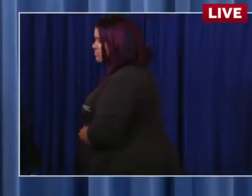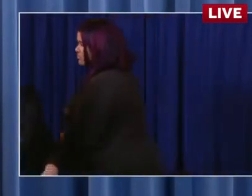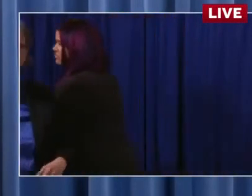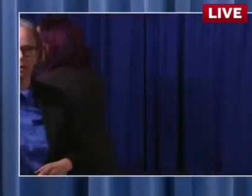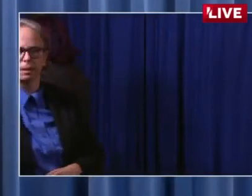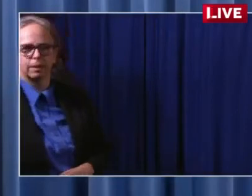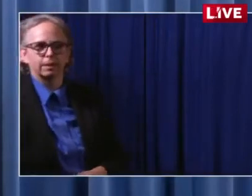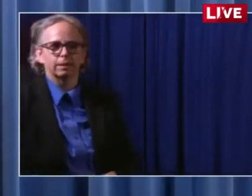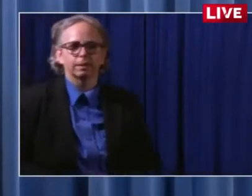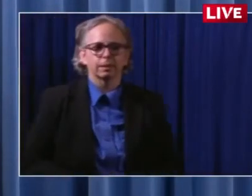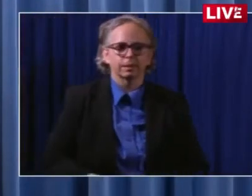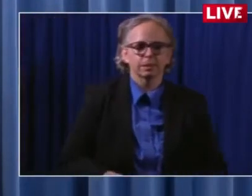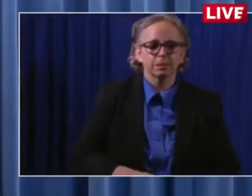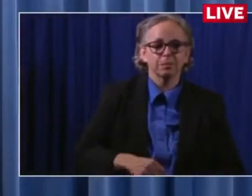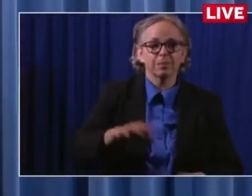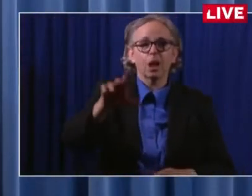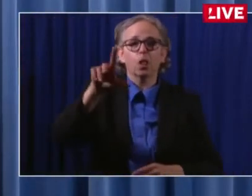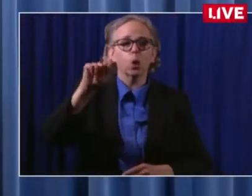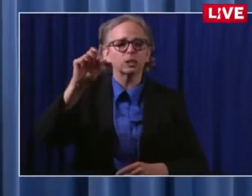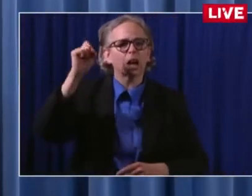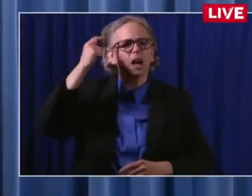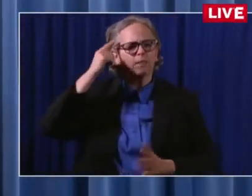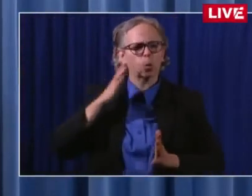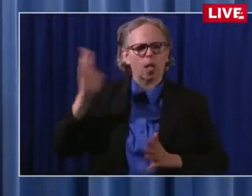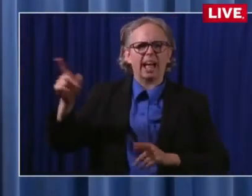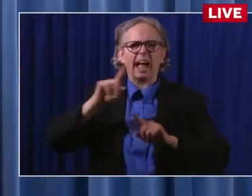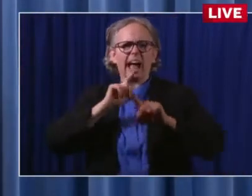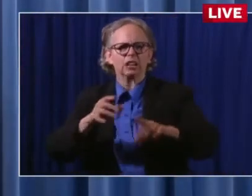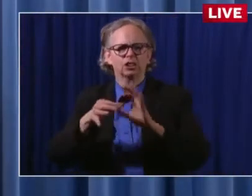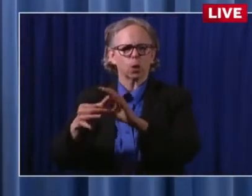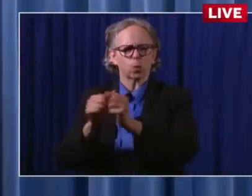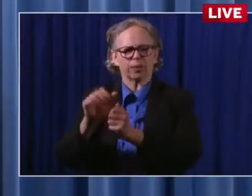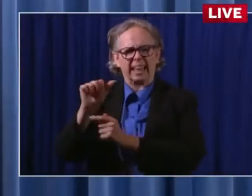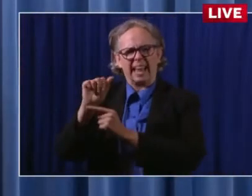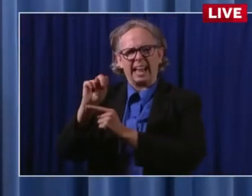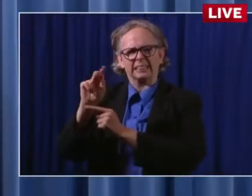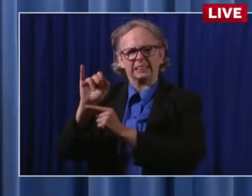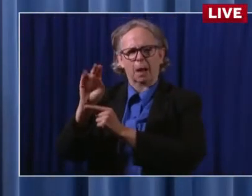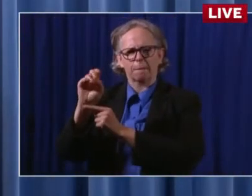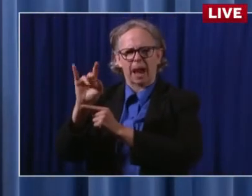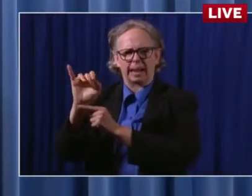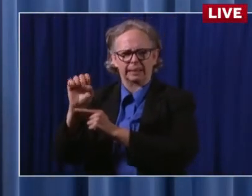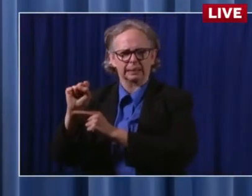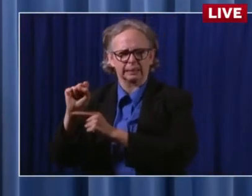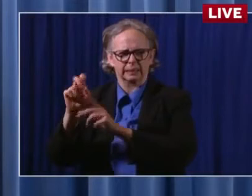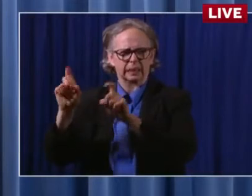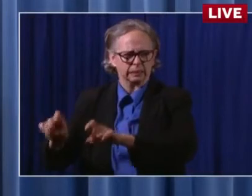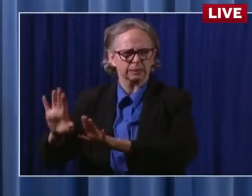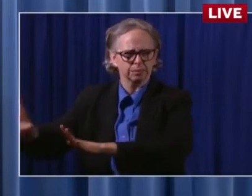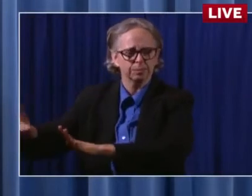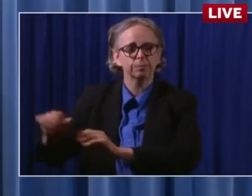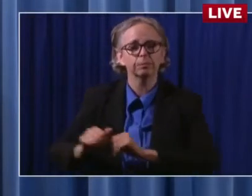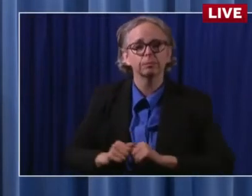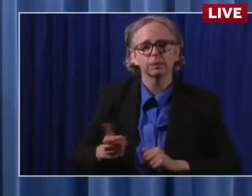WELL, I WILL LET THE LIEUTENANT GOVERNOR TALKED ABOUT ANTIBODY TESTING, BUT I WILL GO FIRST.